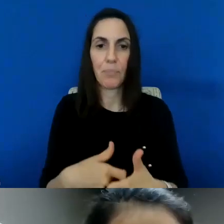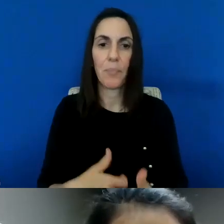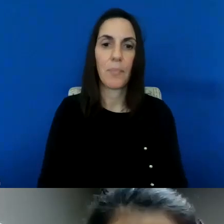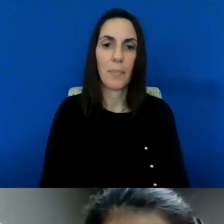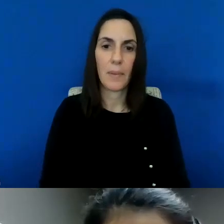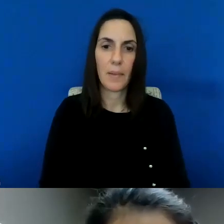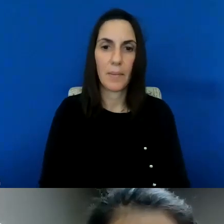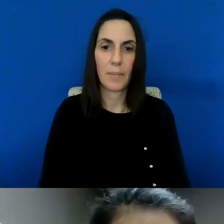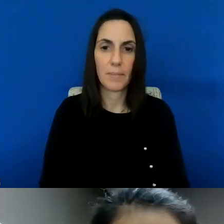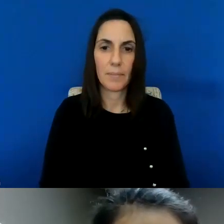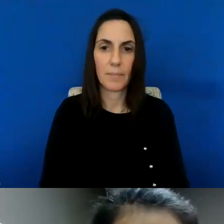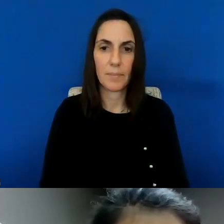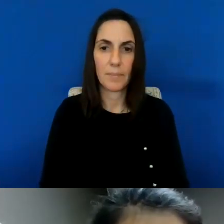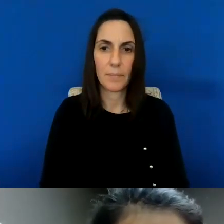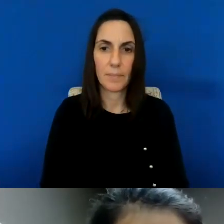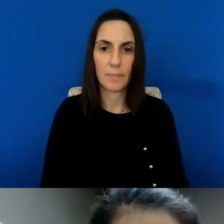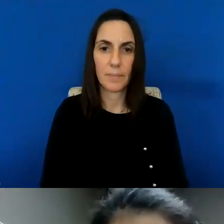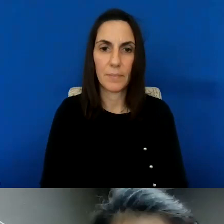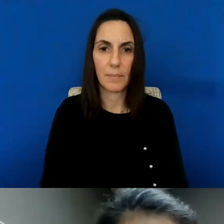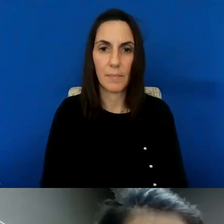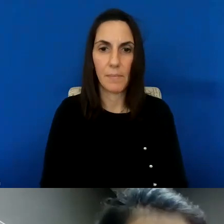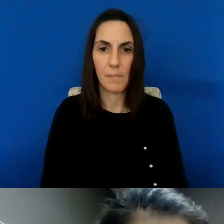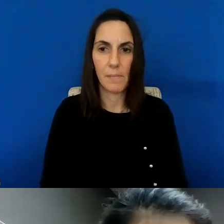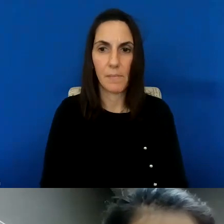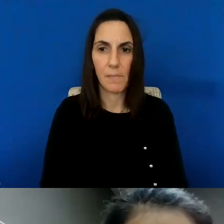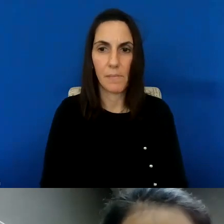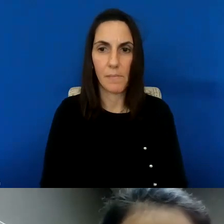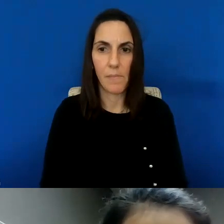11:03:46 Yes, person English, we number is Marian Helica. Thispron number is on Ajax.